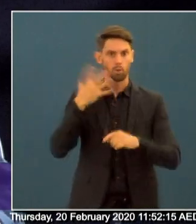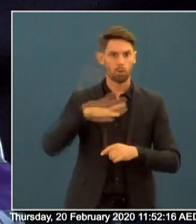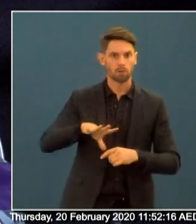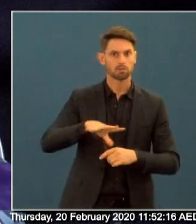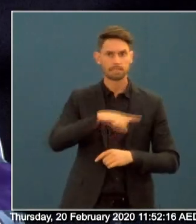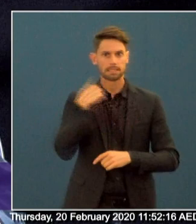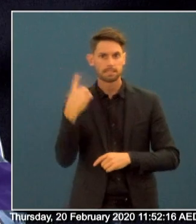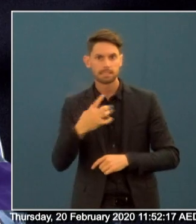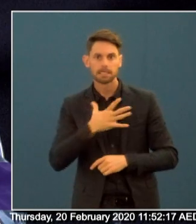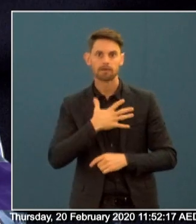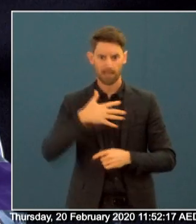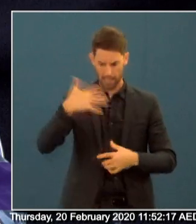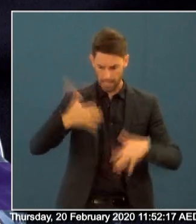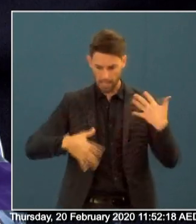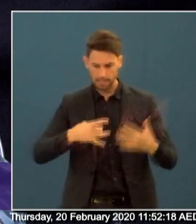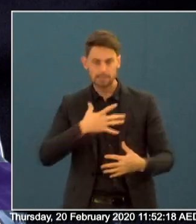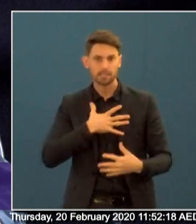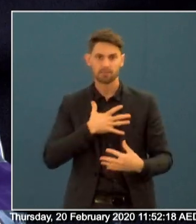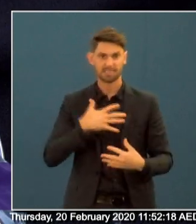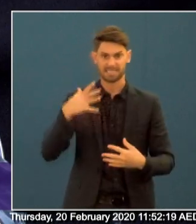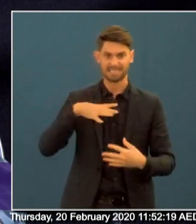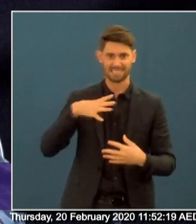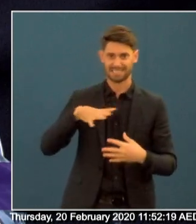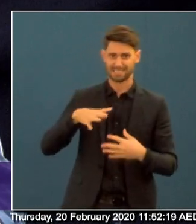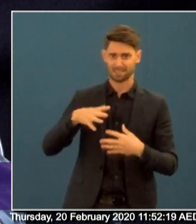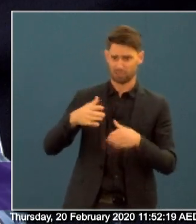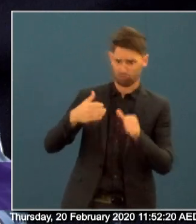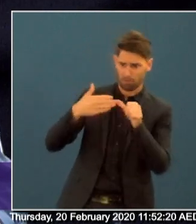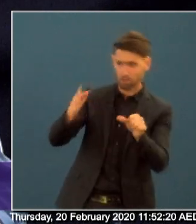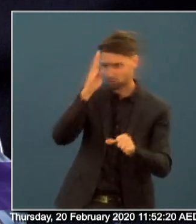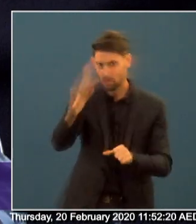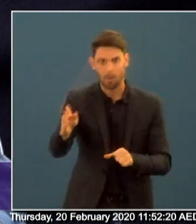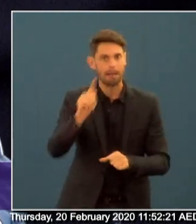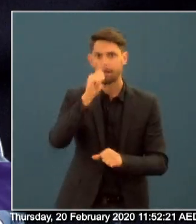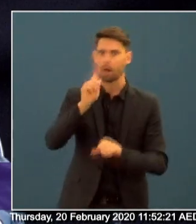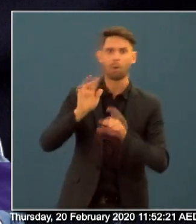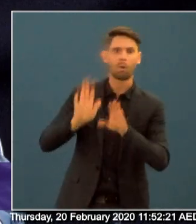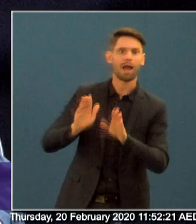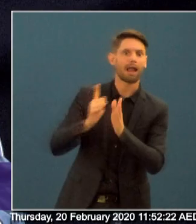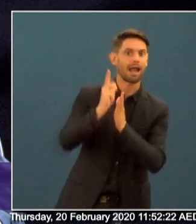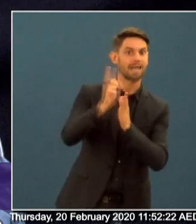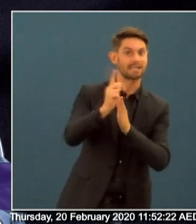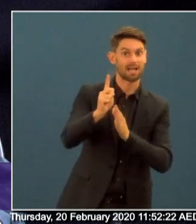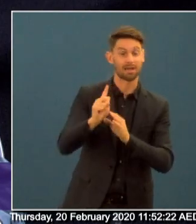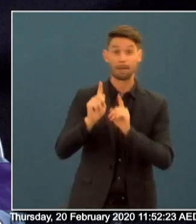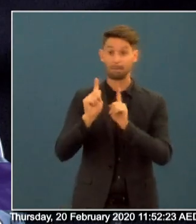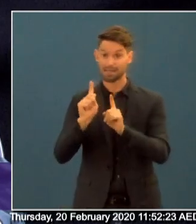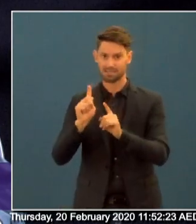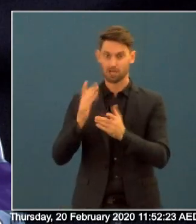And, unfortunately, this is something for which help is difficult to access for this group, yes.